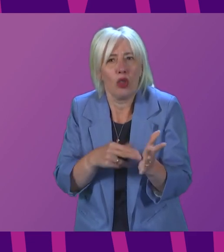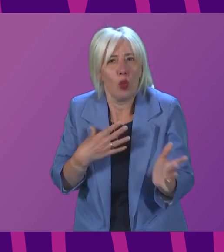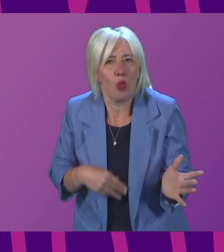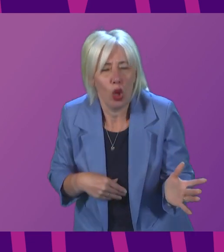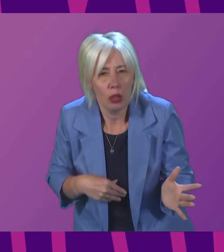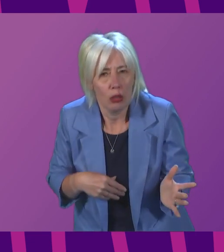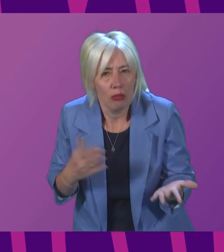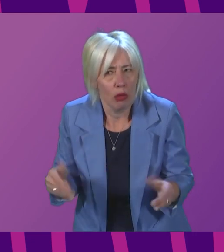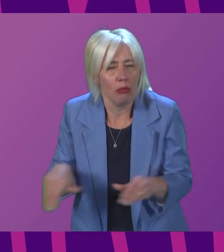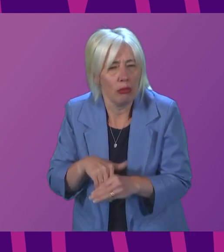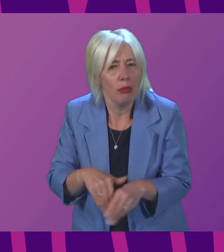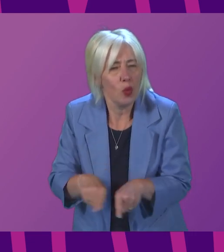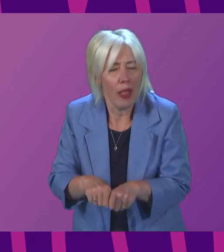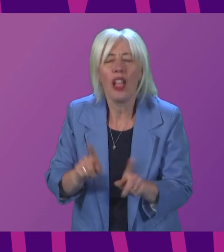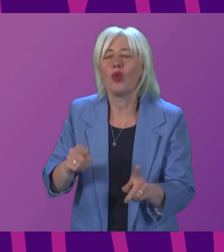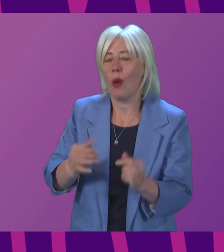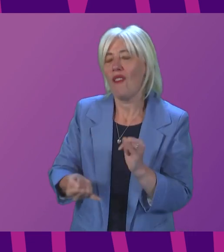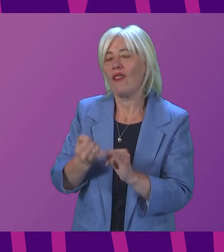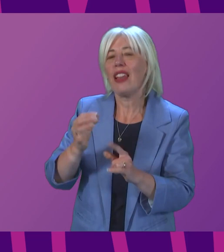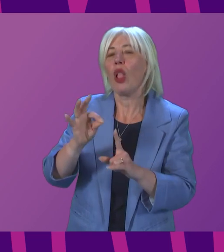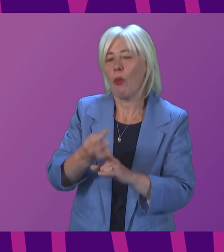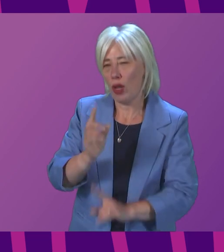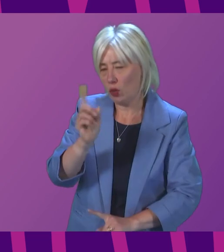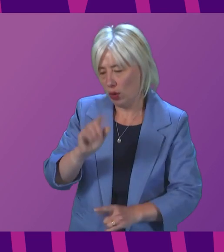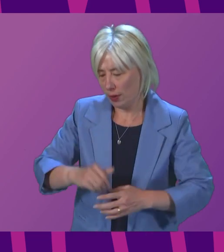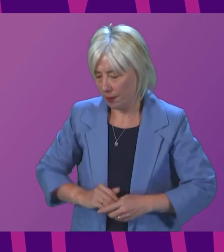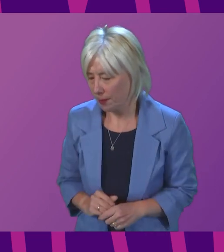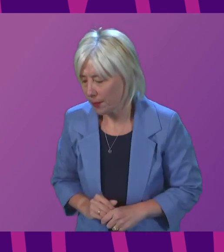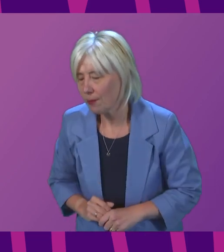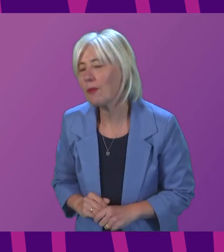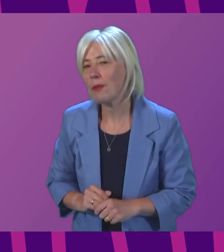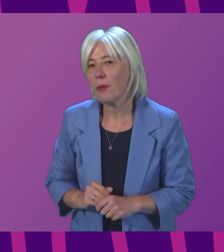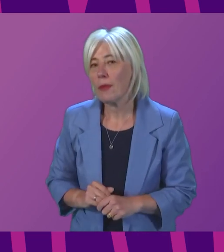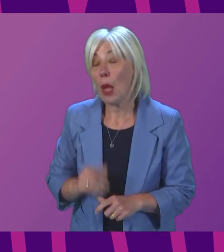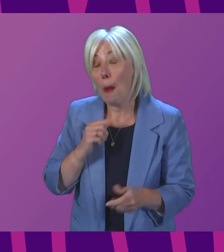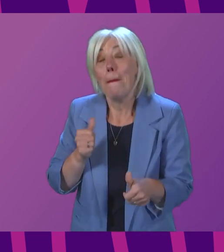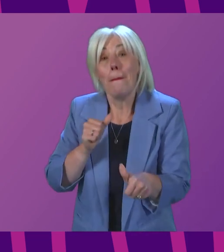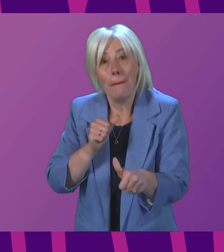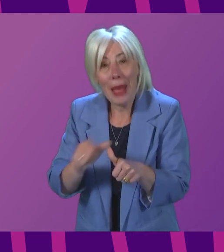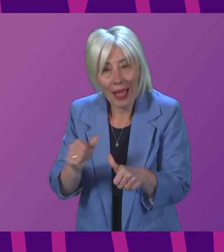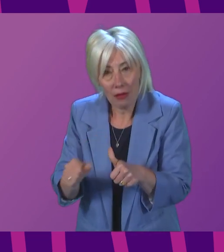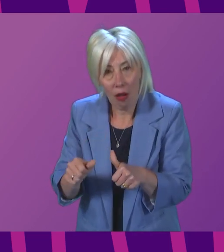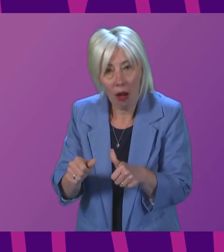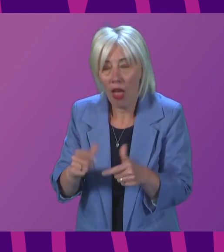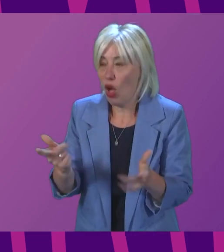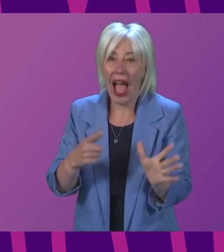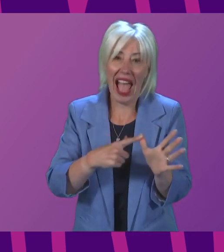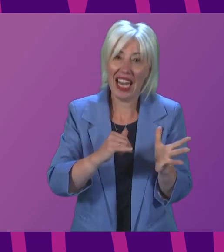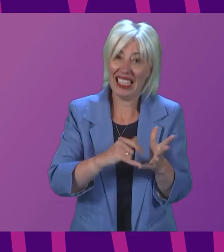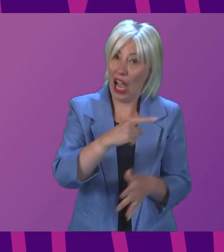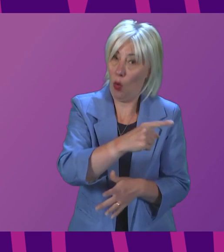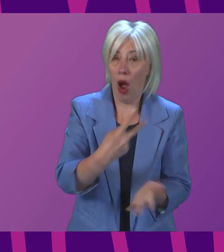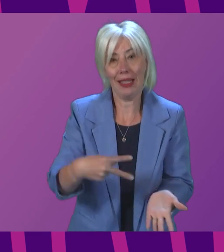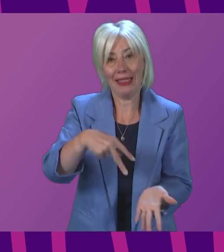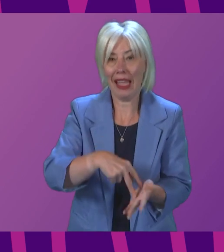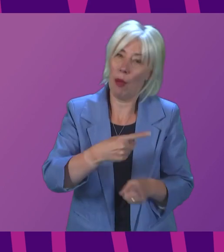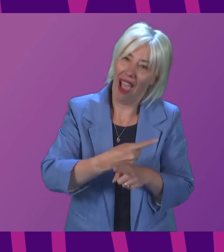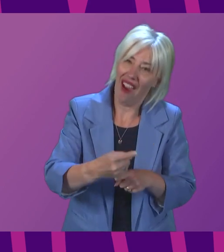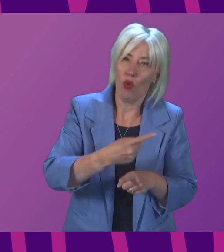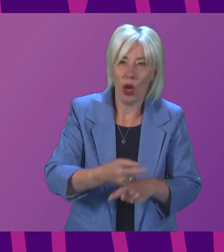My final point is this: instead of Anas Sarwar standing up, week after week, asking for my